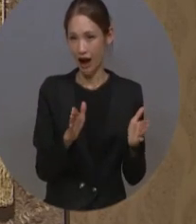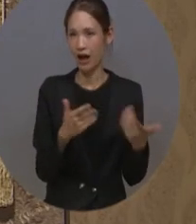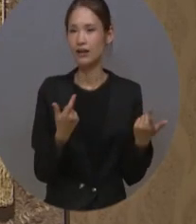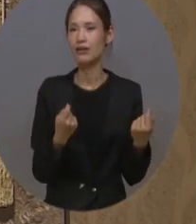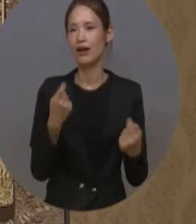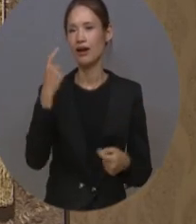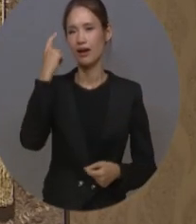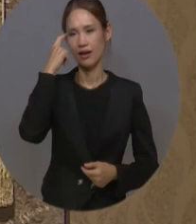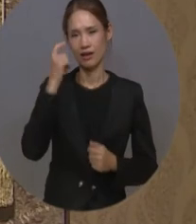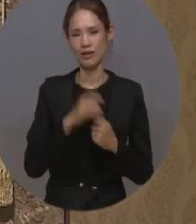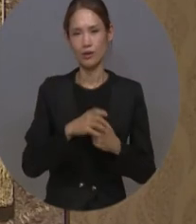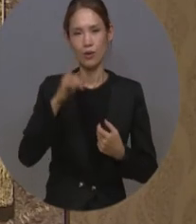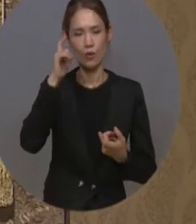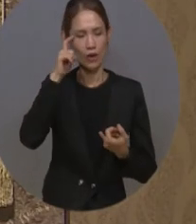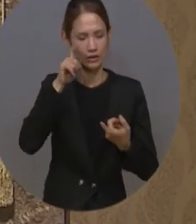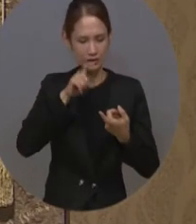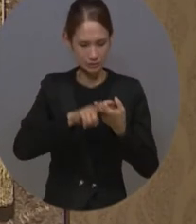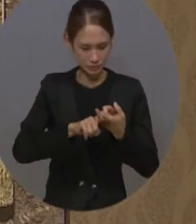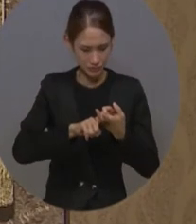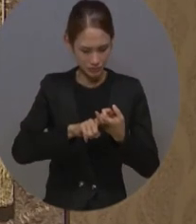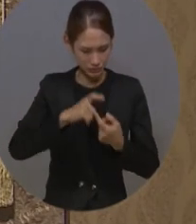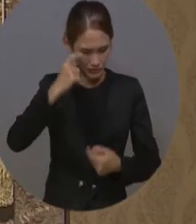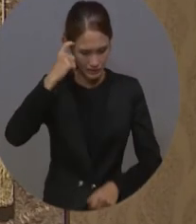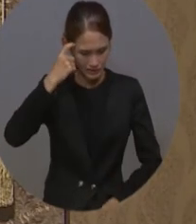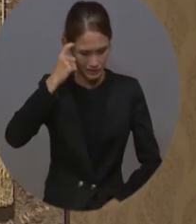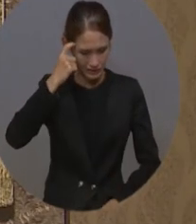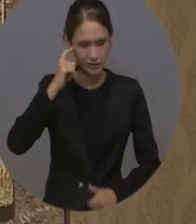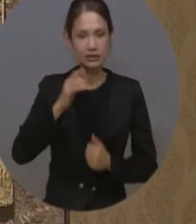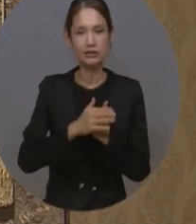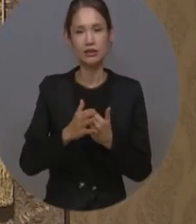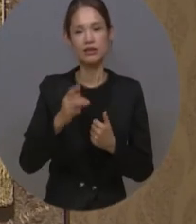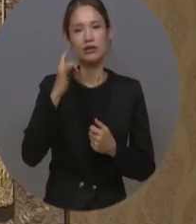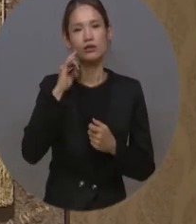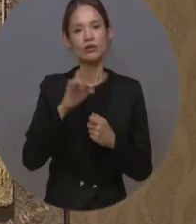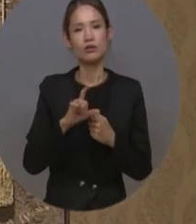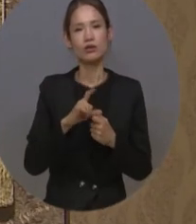If you have a problem, you have to solve it right away